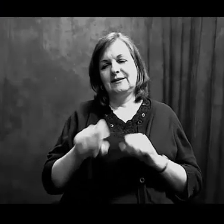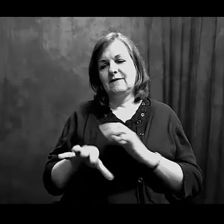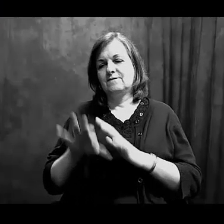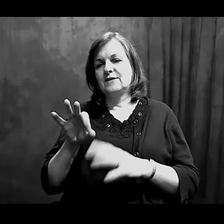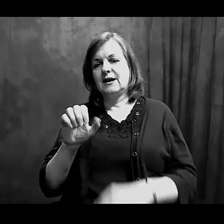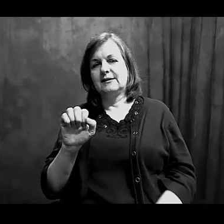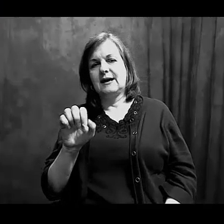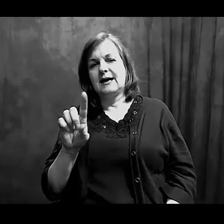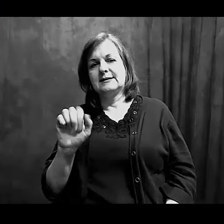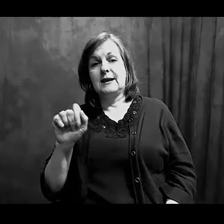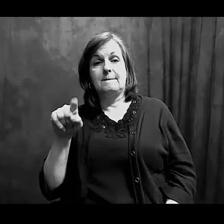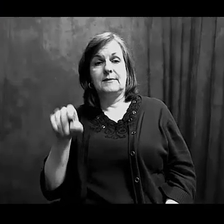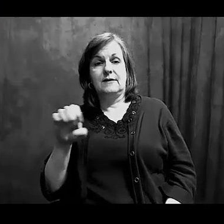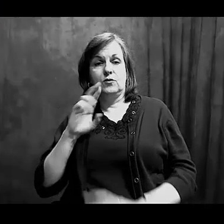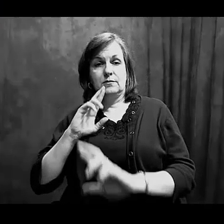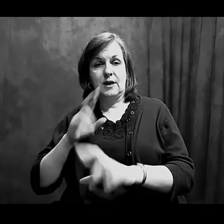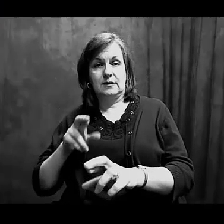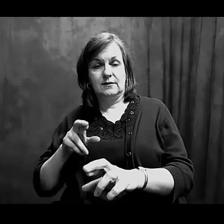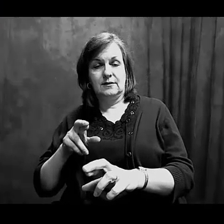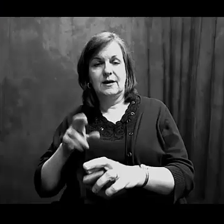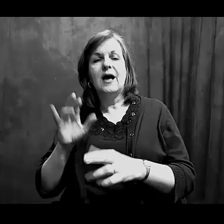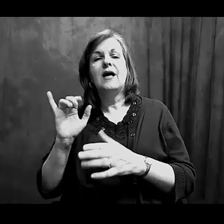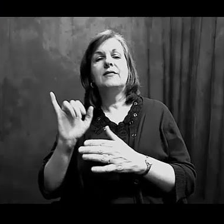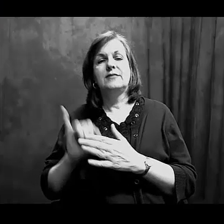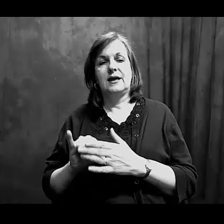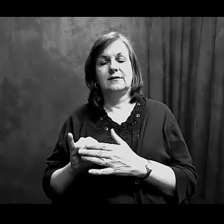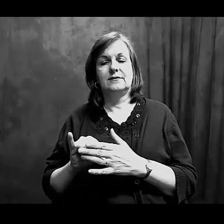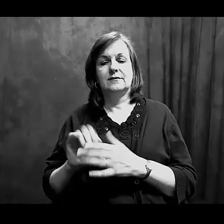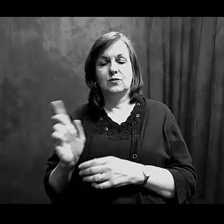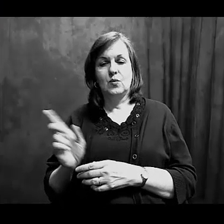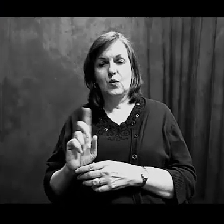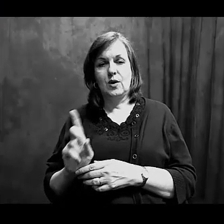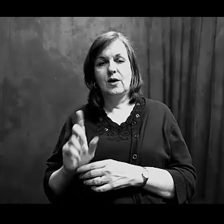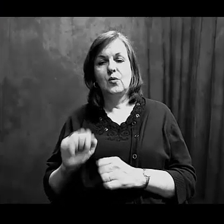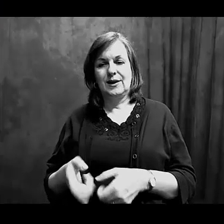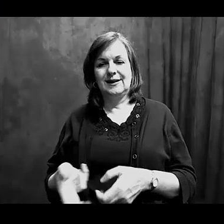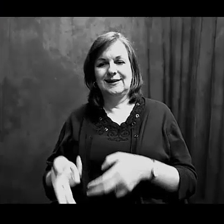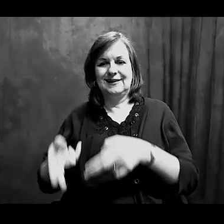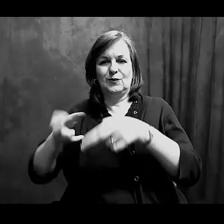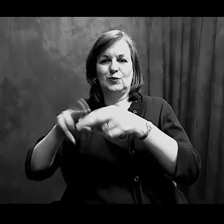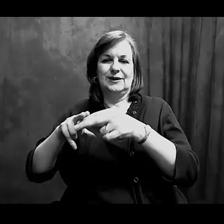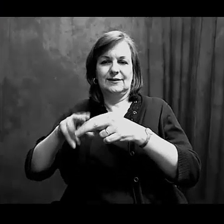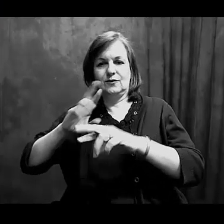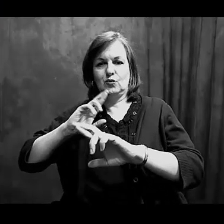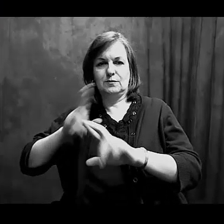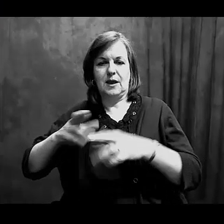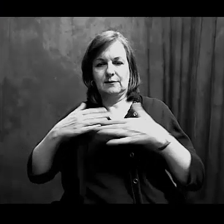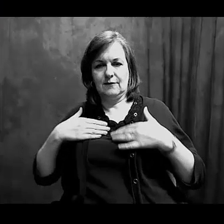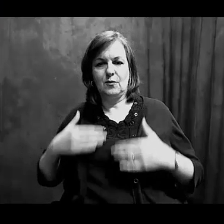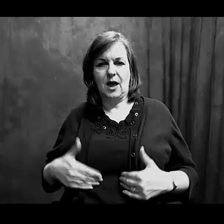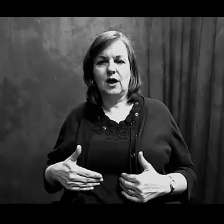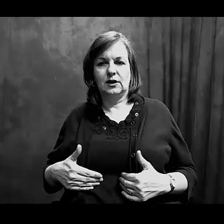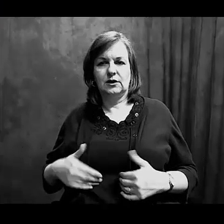so this is where we are dependent on increasing the response